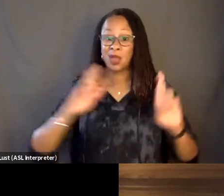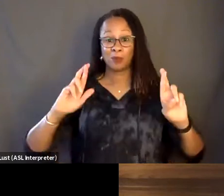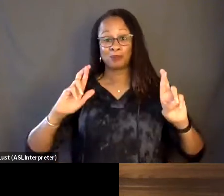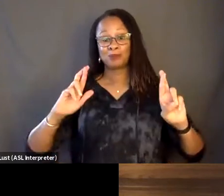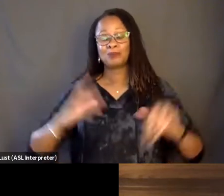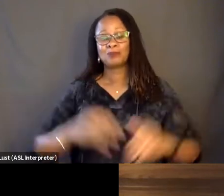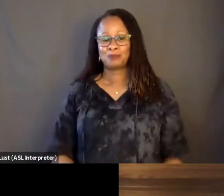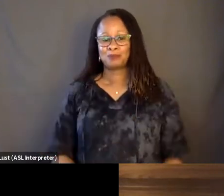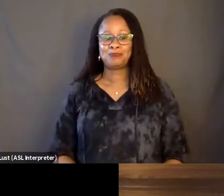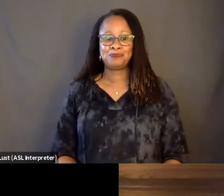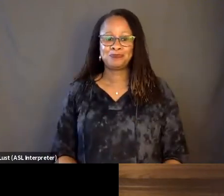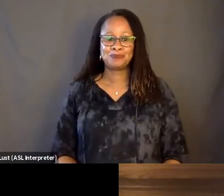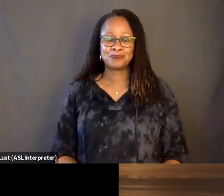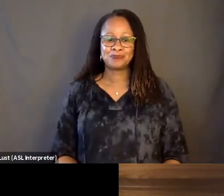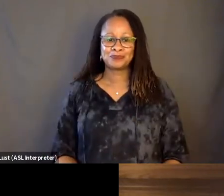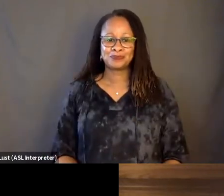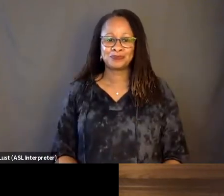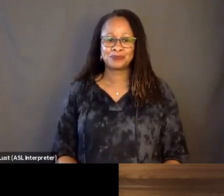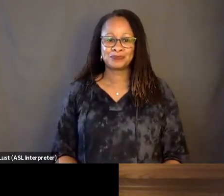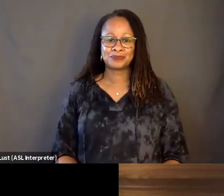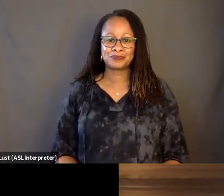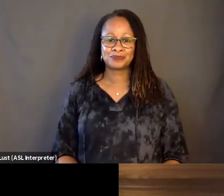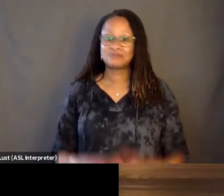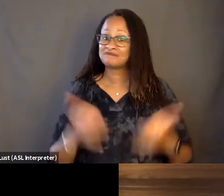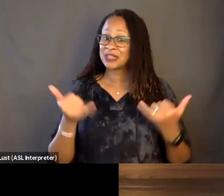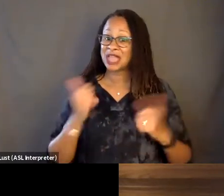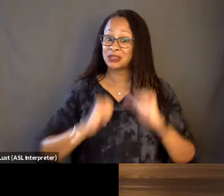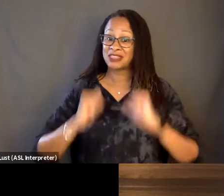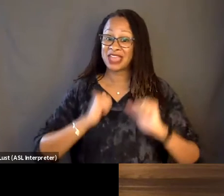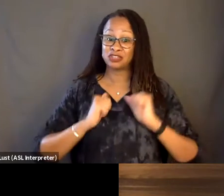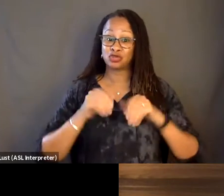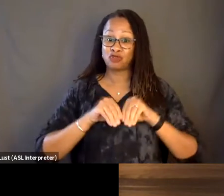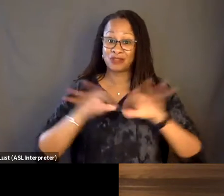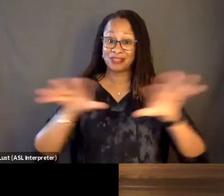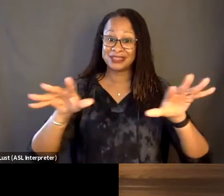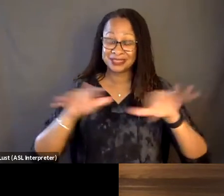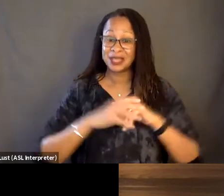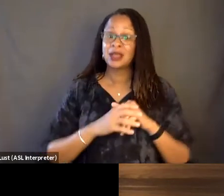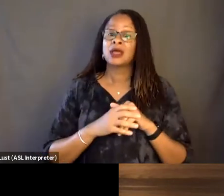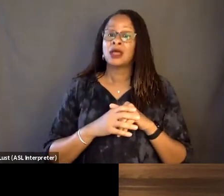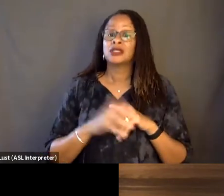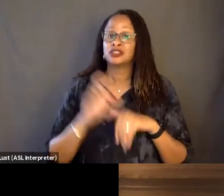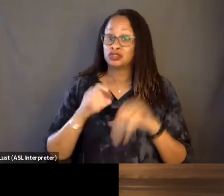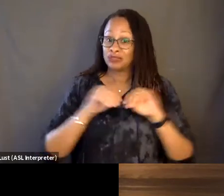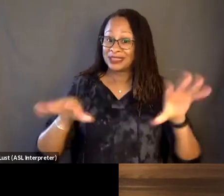At the moment, it's a theatrical release. Do you have a release date? December 18th is our release date.